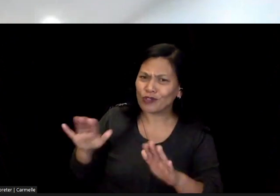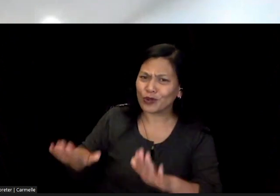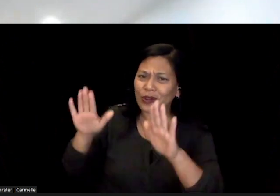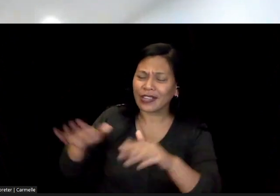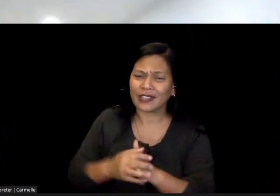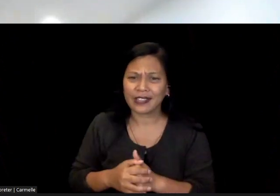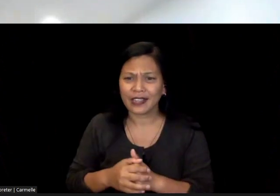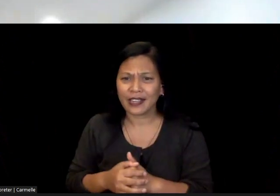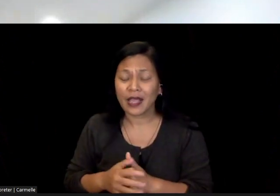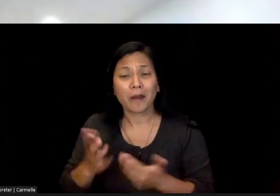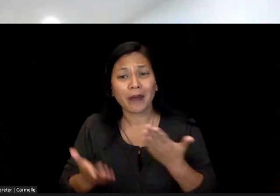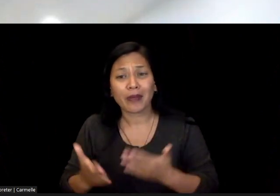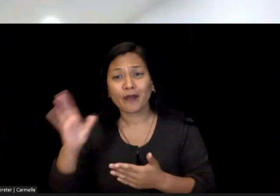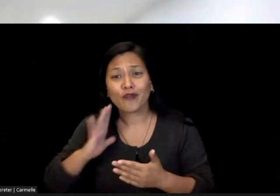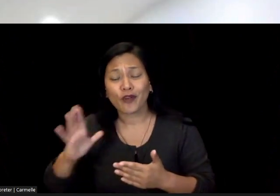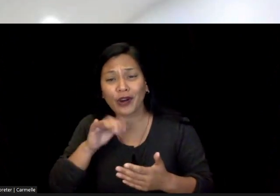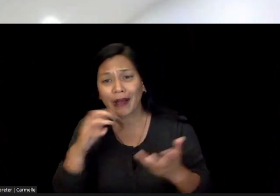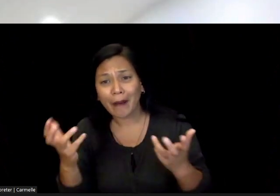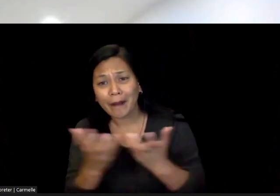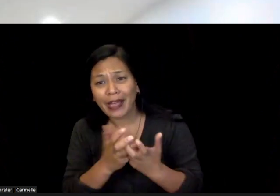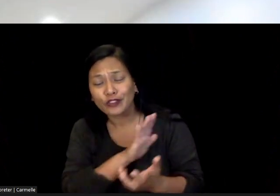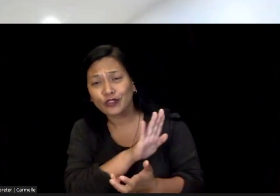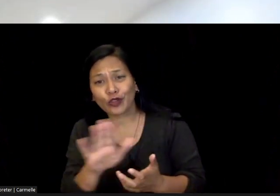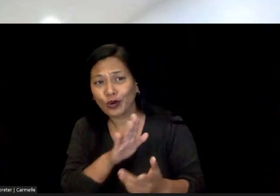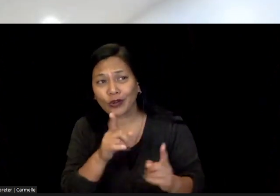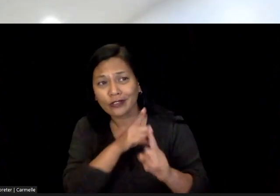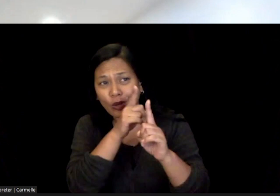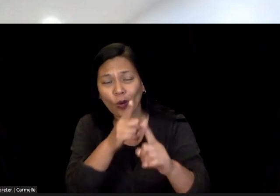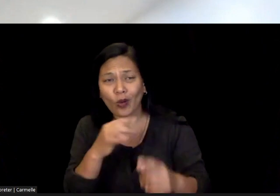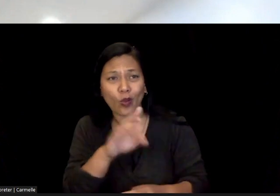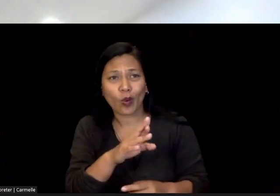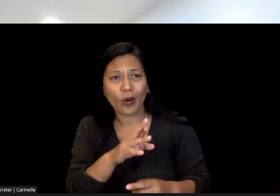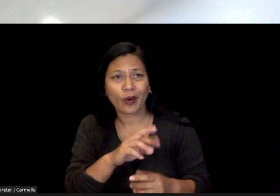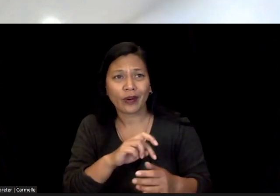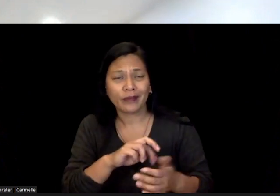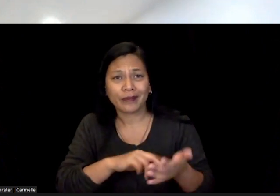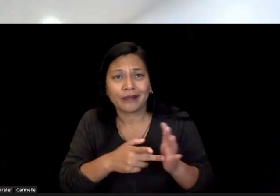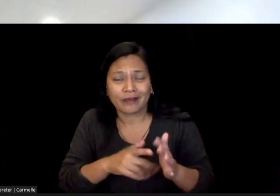That wasn't right for us then, because we didn't have enough money or it wasn't part of our fall strategy, but it's kind of put a bug